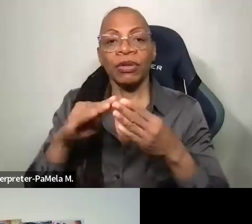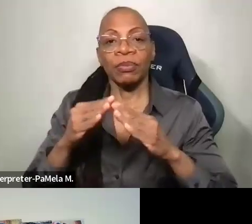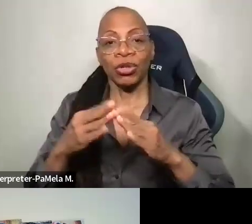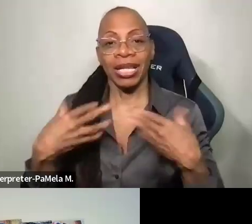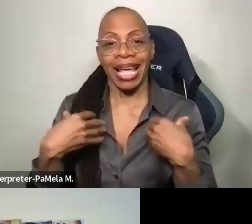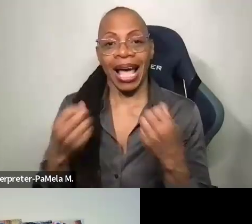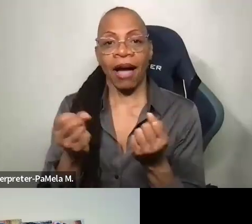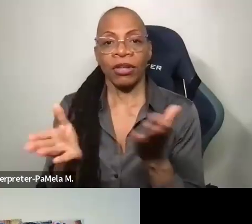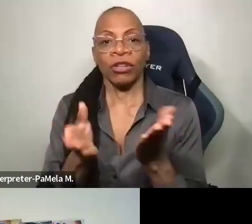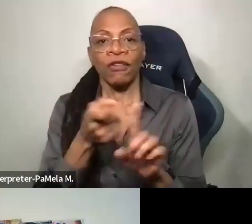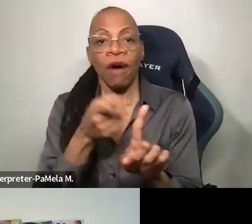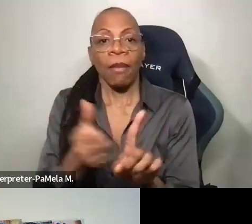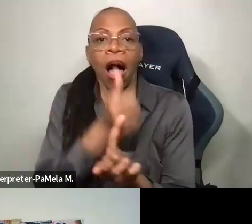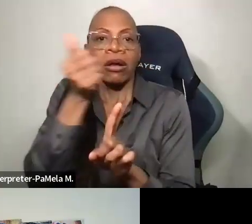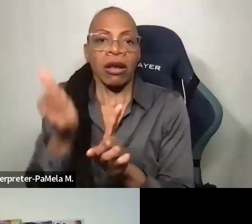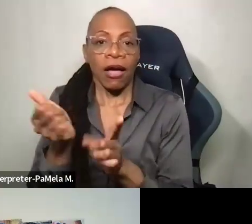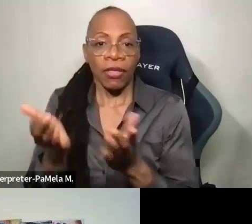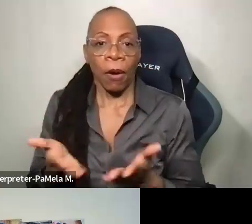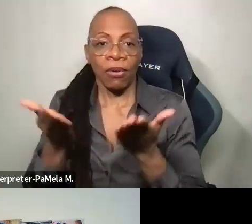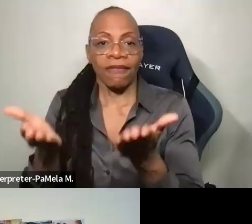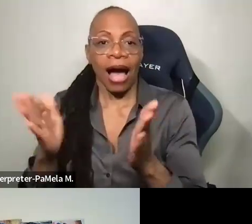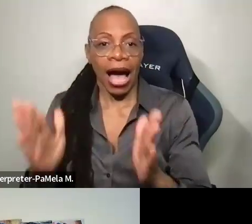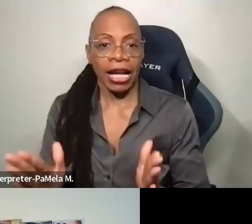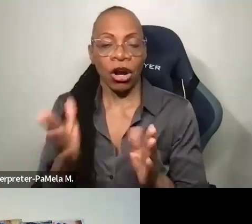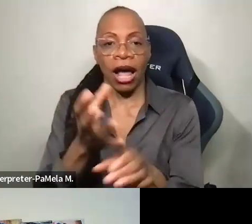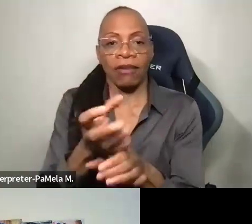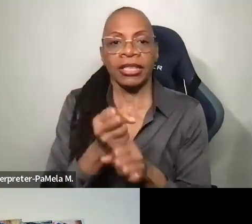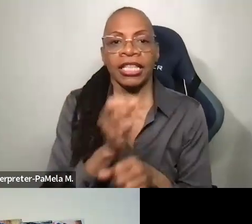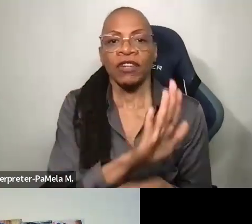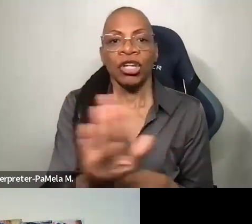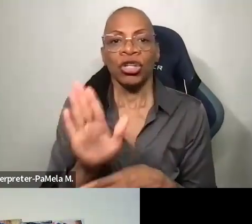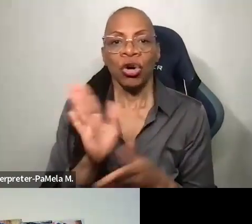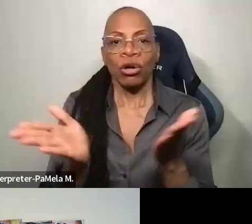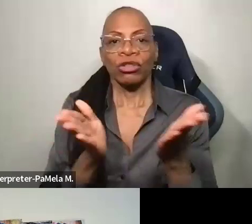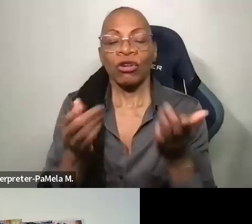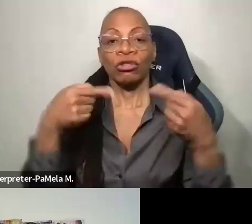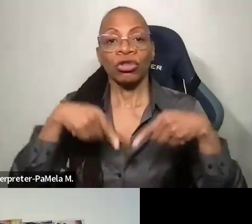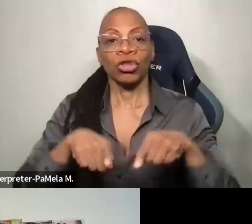from another provider and received those services during the year.